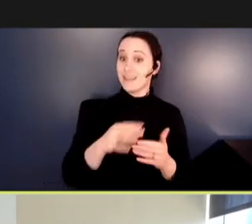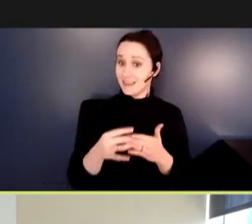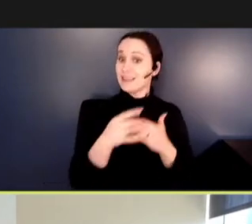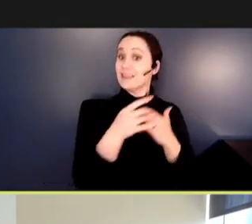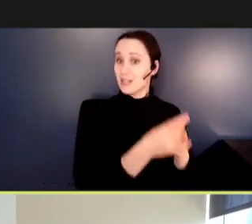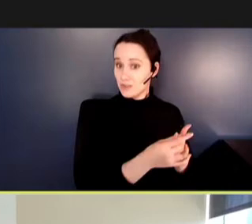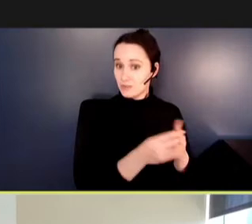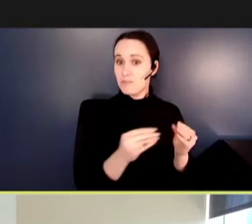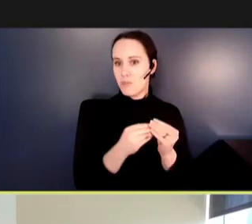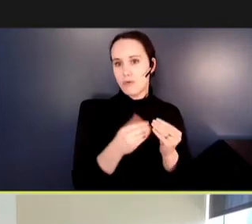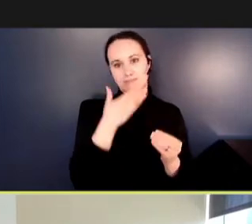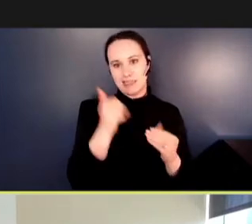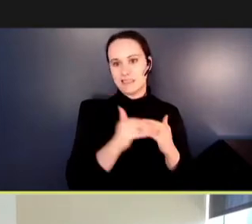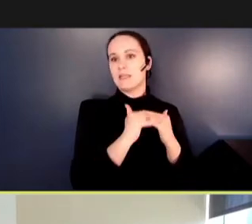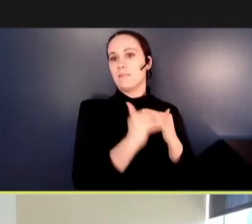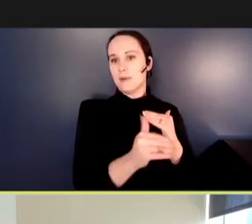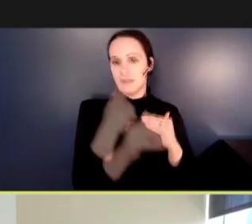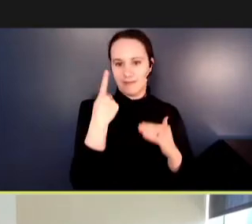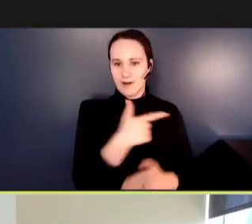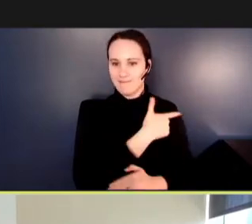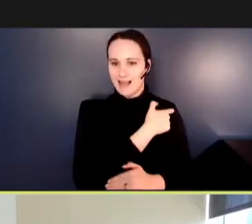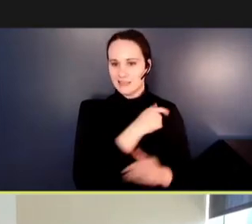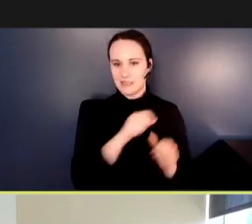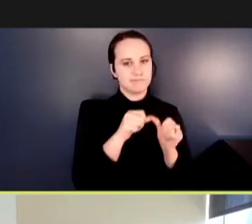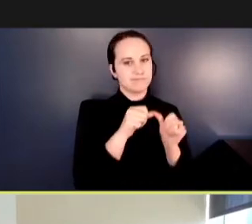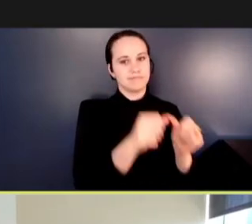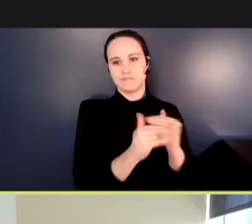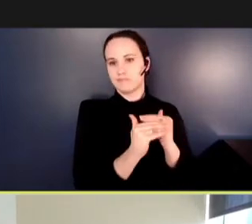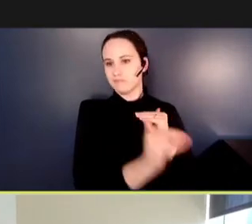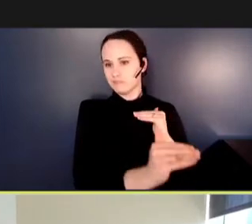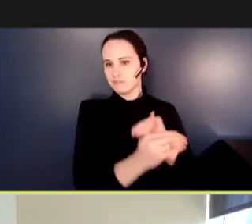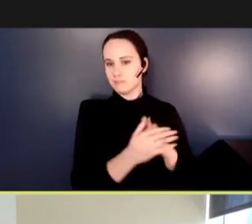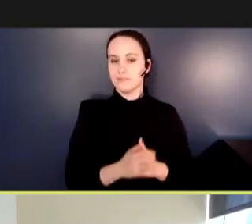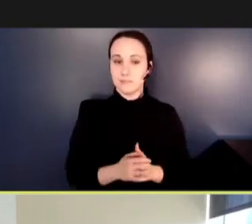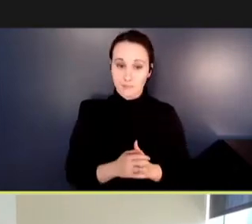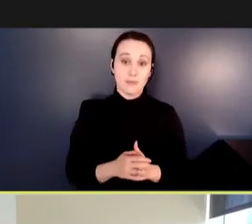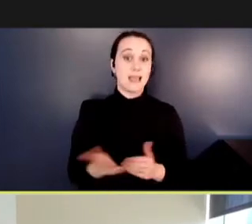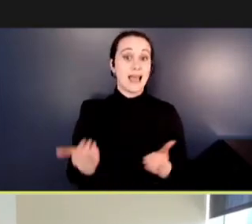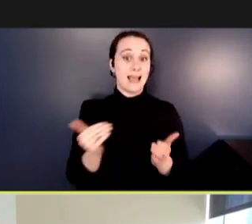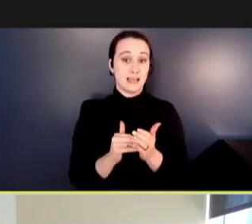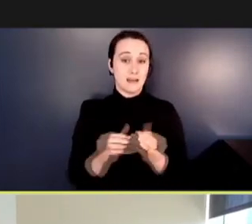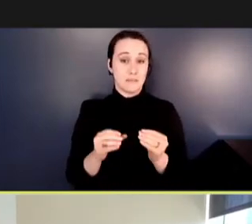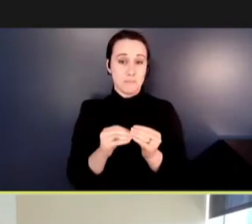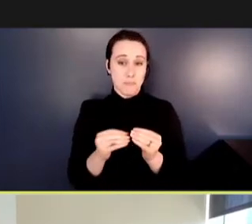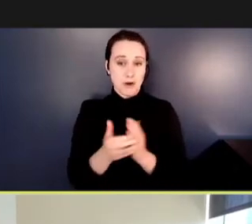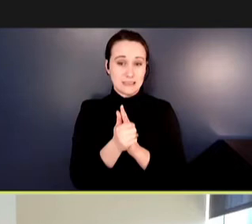stability of vaccines. By meticulously optimizing these structural parameters,